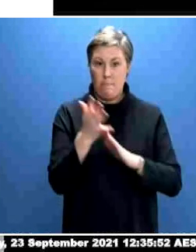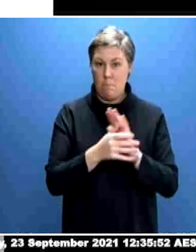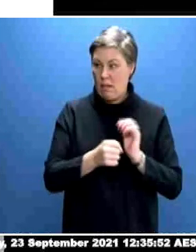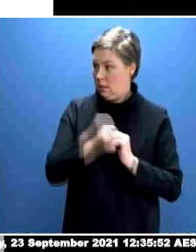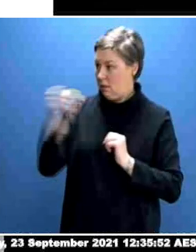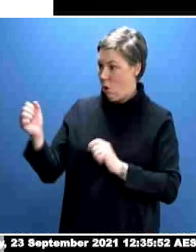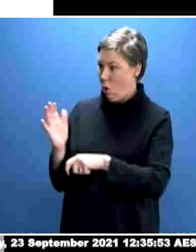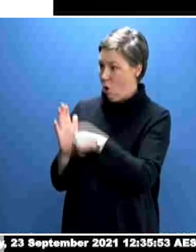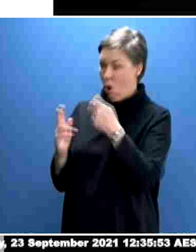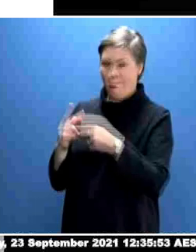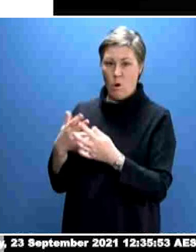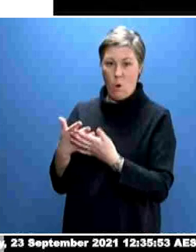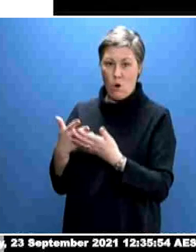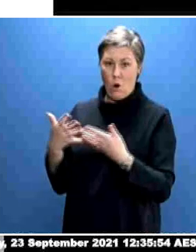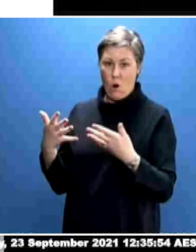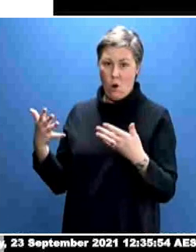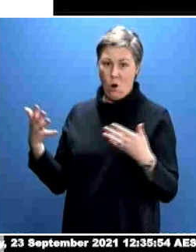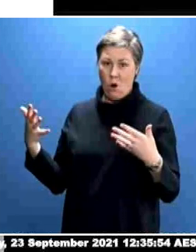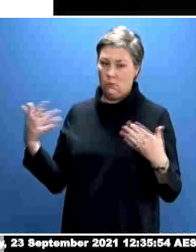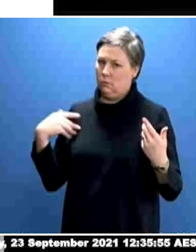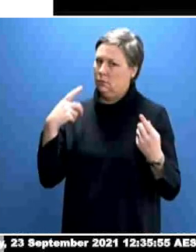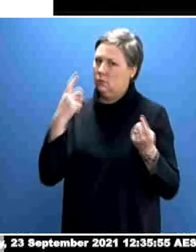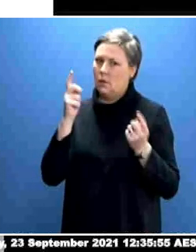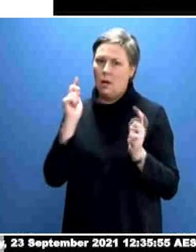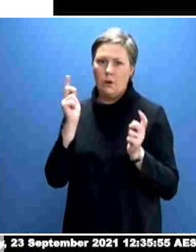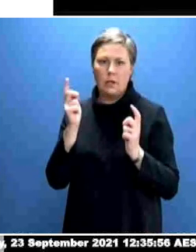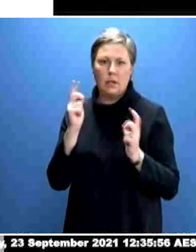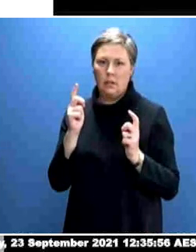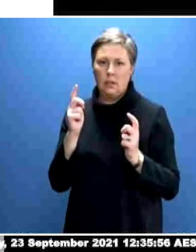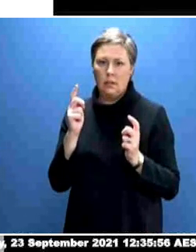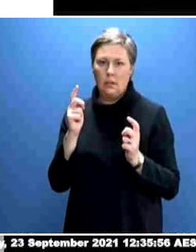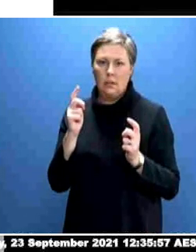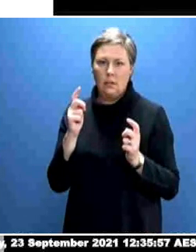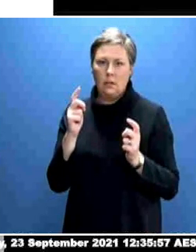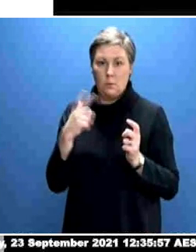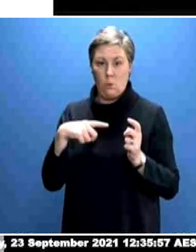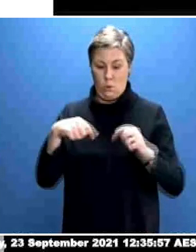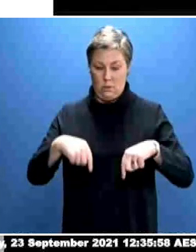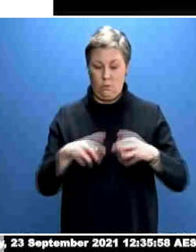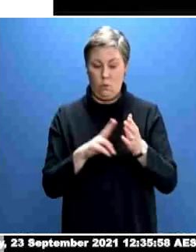concern, because it's the same department here in the Northern Territory that